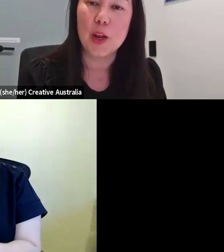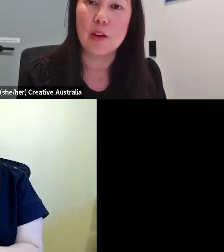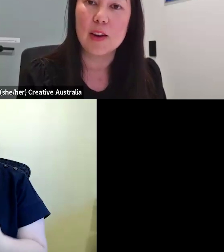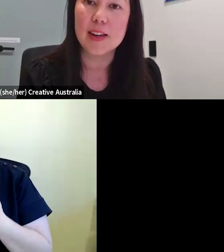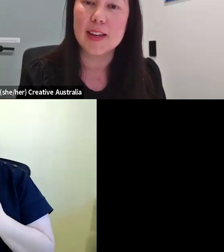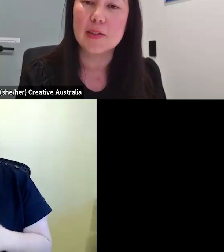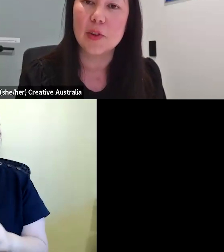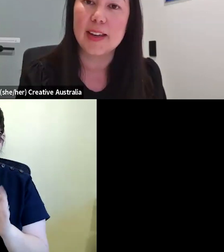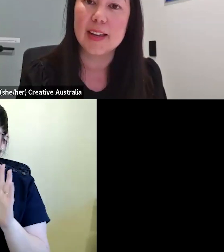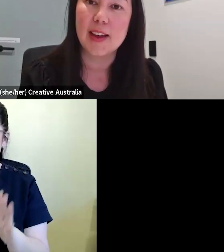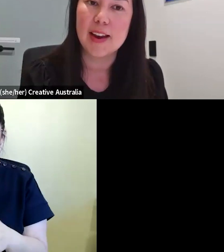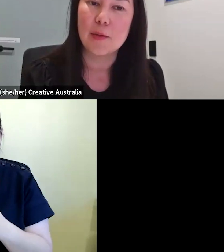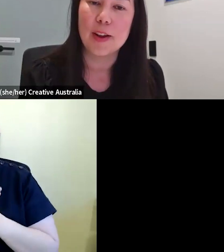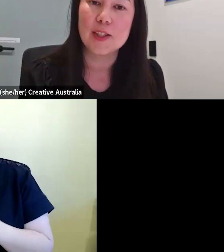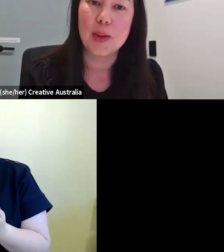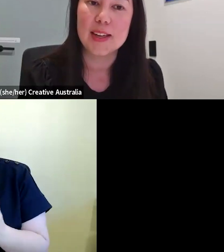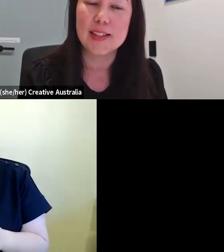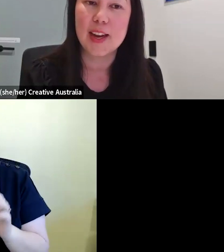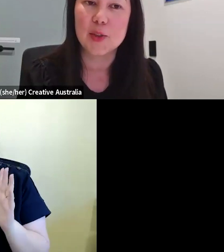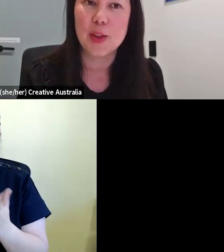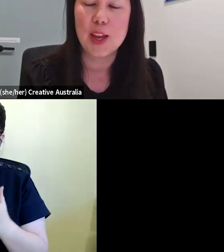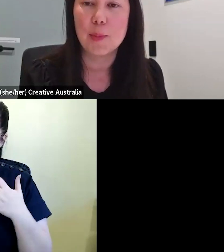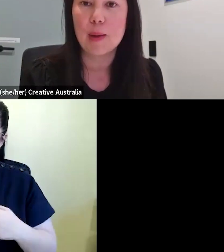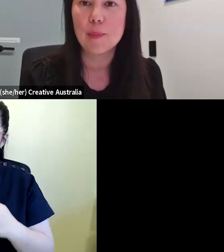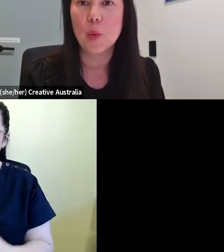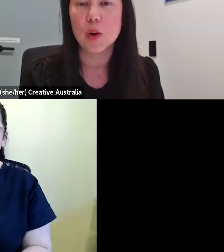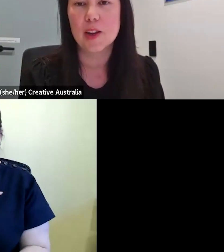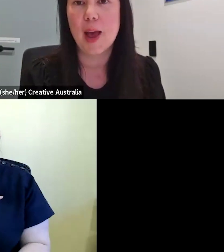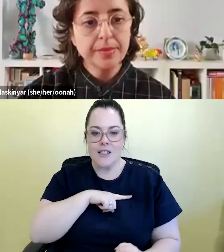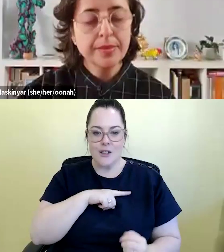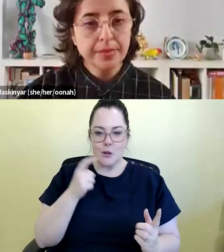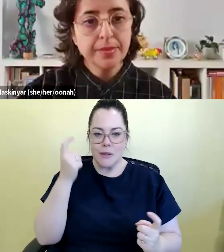working on it. It is exciting for us to be in a stage to be thinking about what happens next and